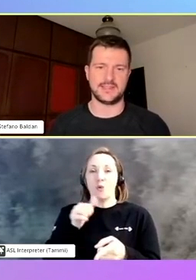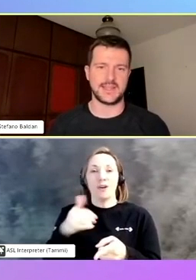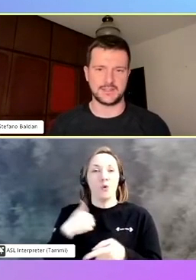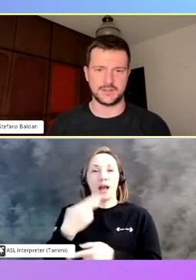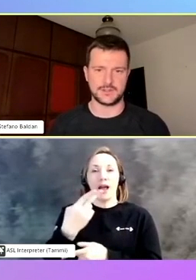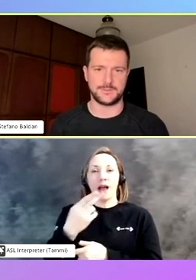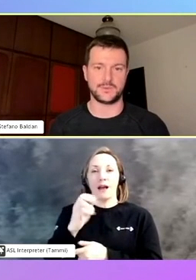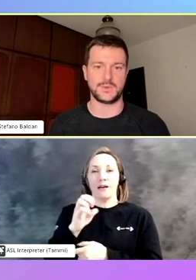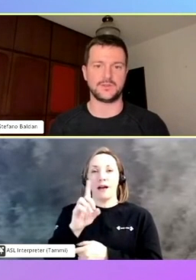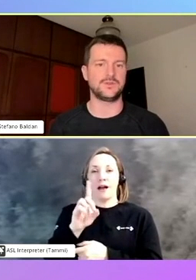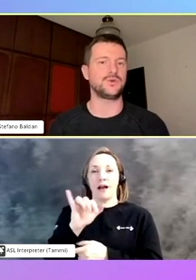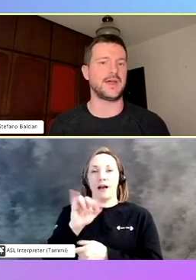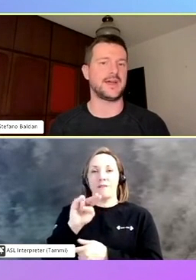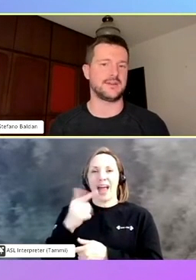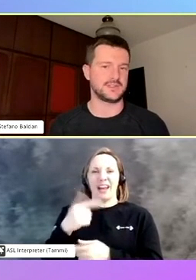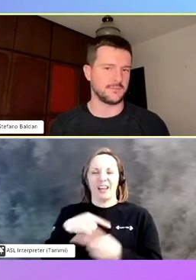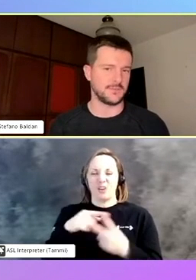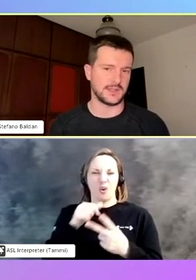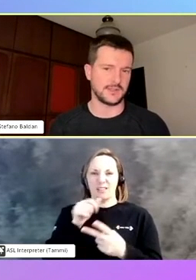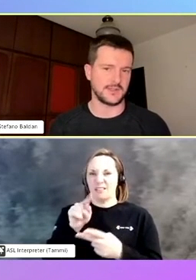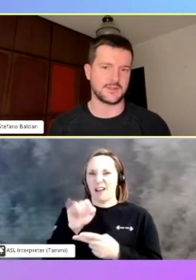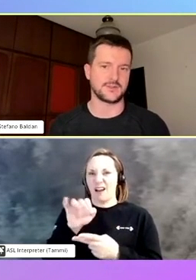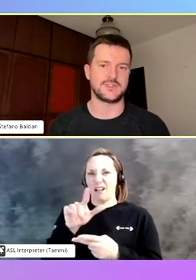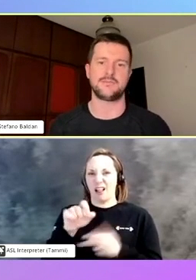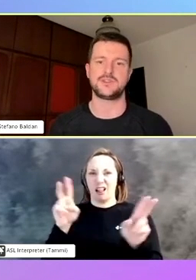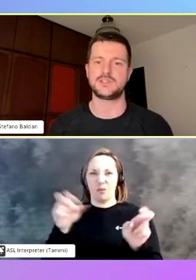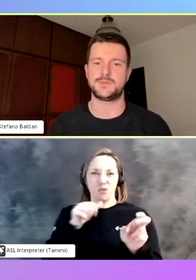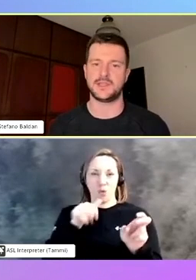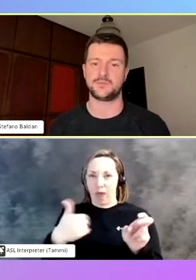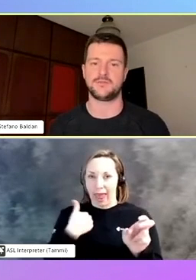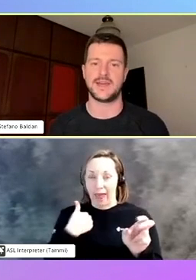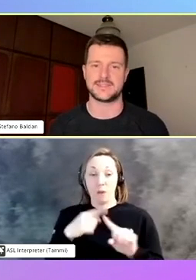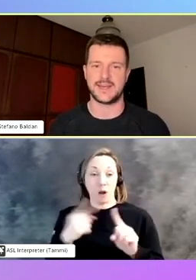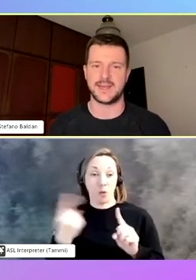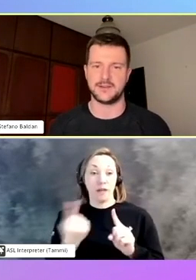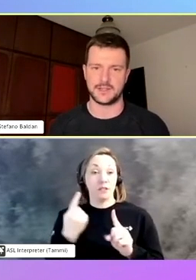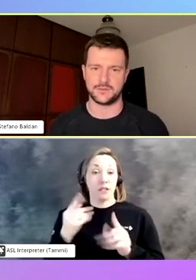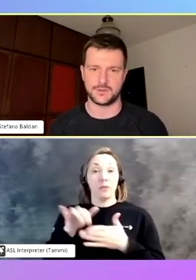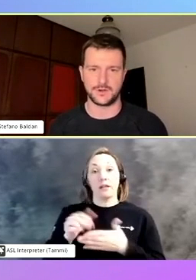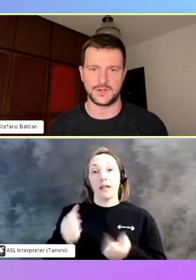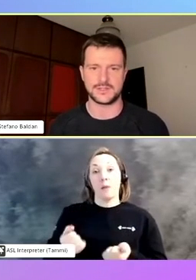There's types of qas, but the combination of manual and automated, and accessibility